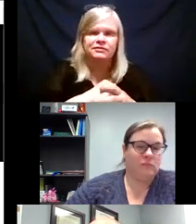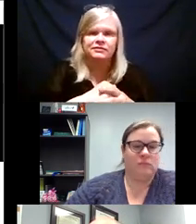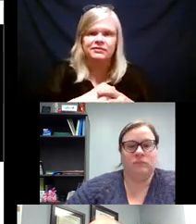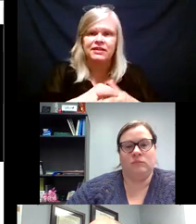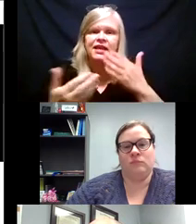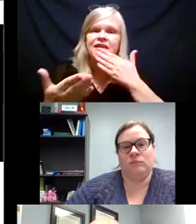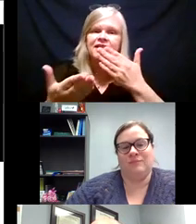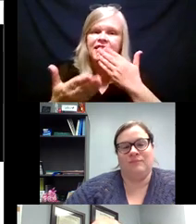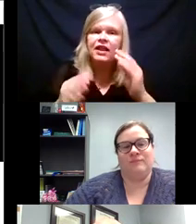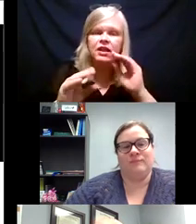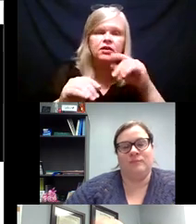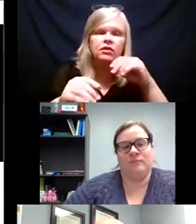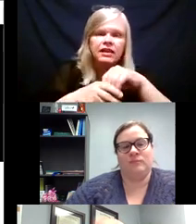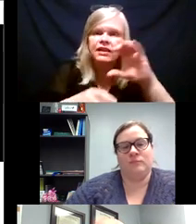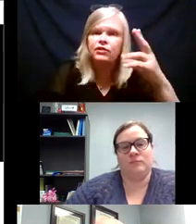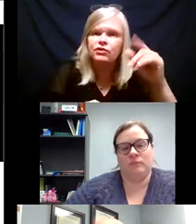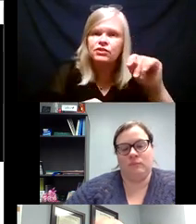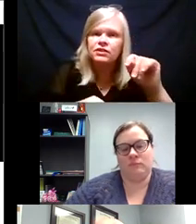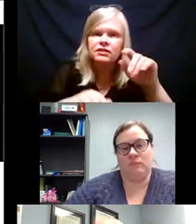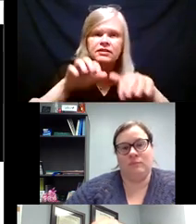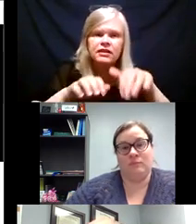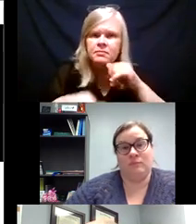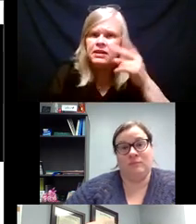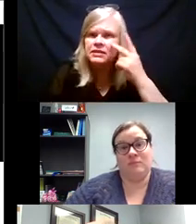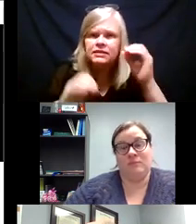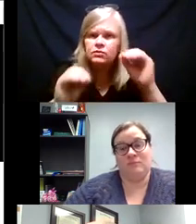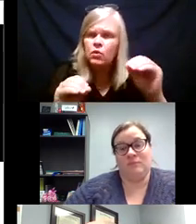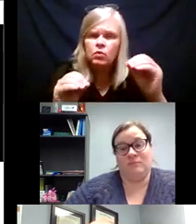I'M NOT SEEING ANY NEW A QUESTIONS IN THERE.